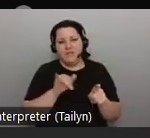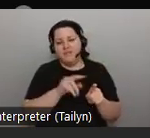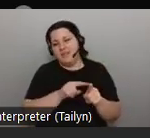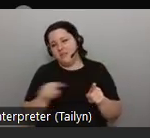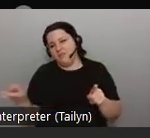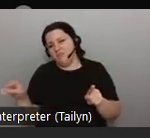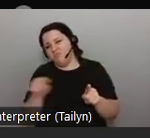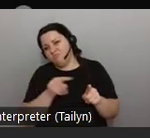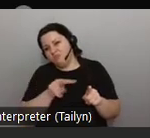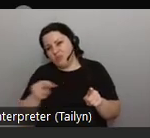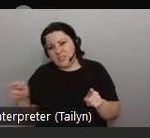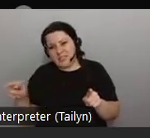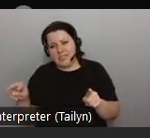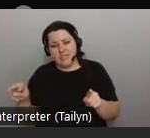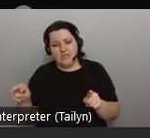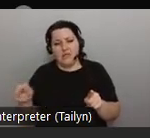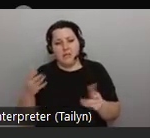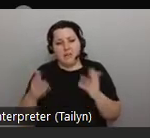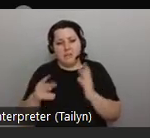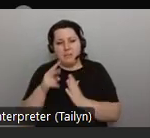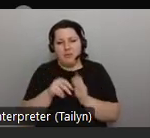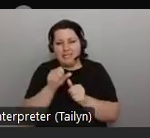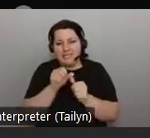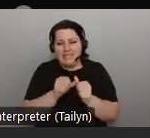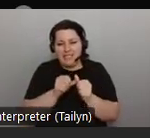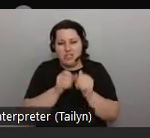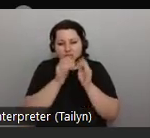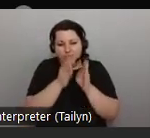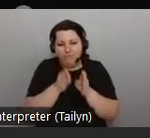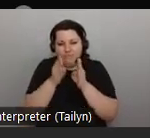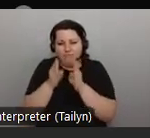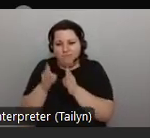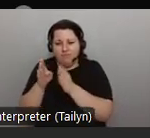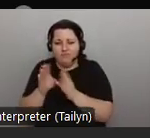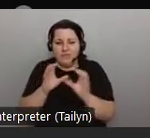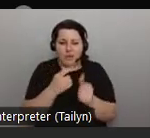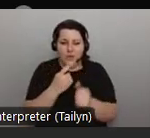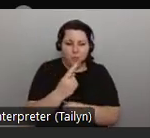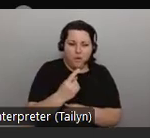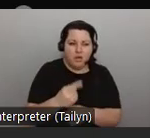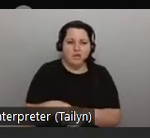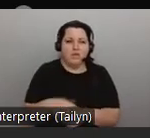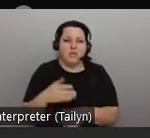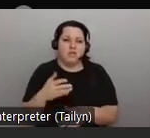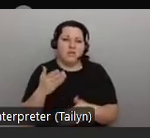axis Ist, the Y axis, and then